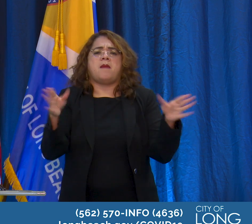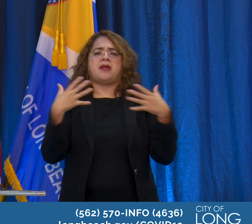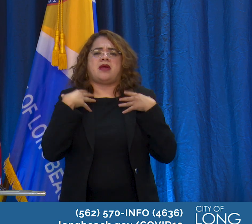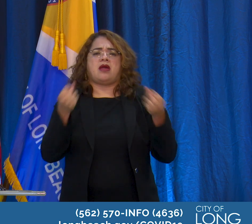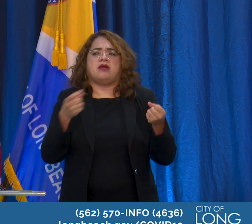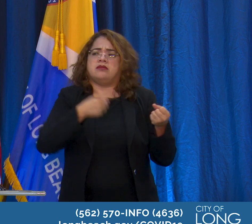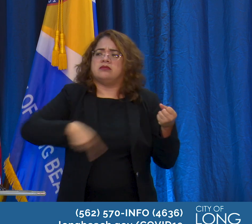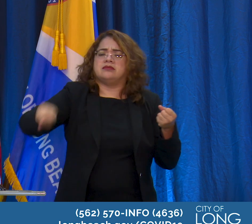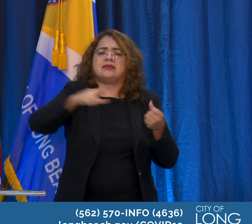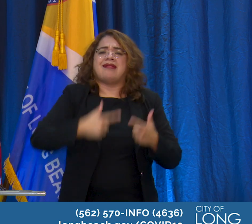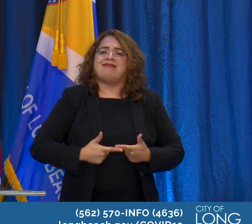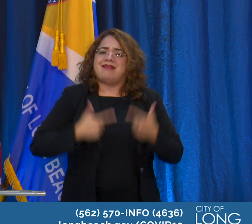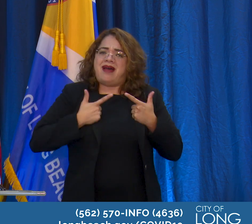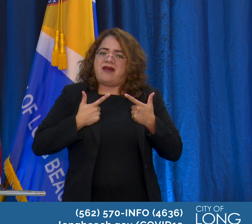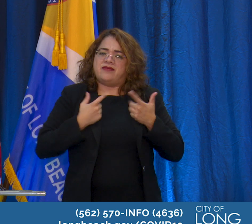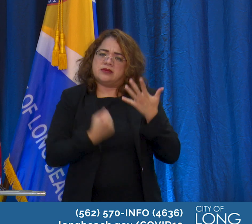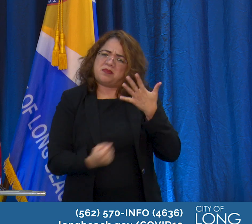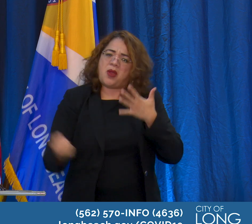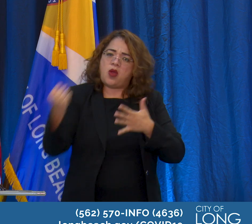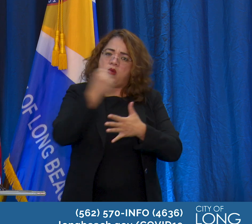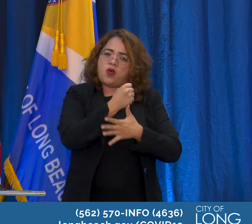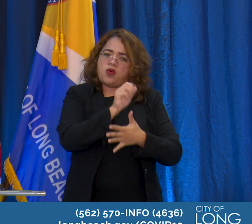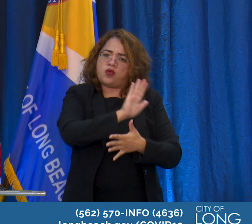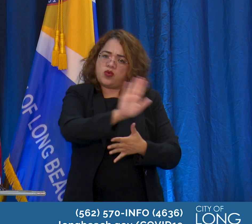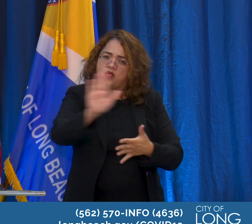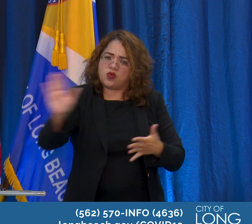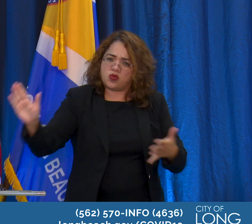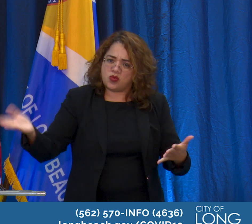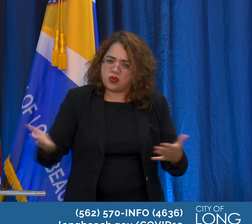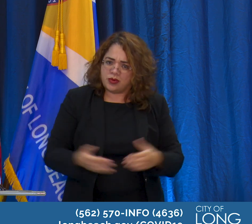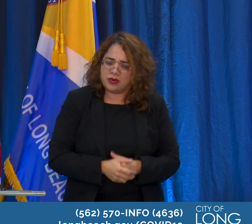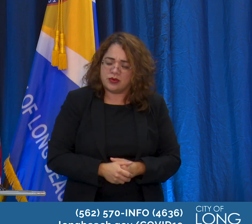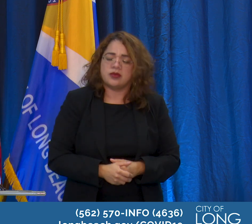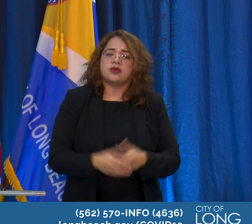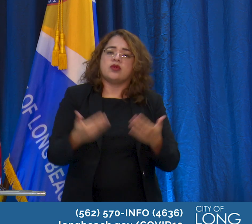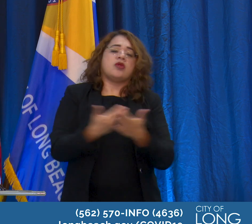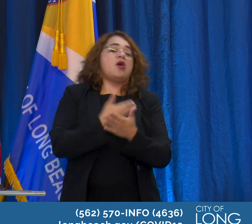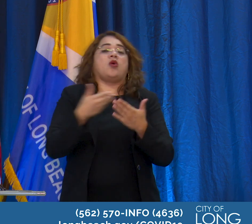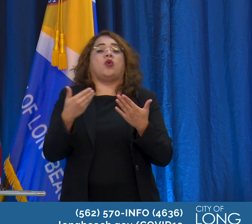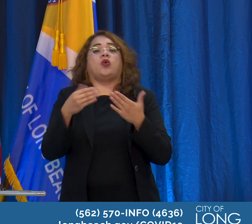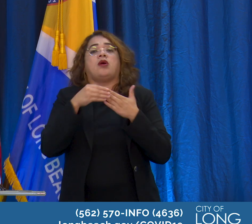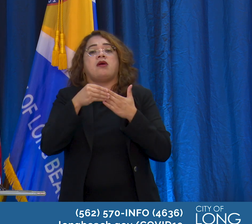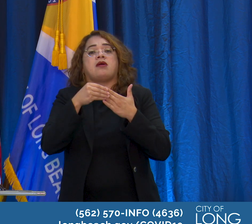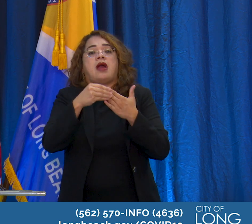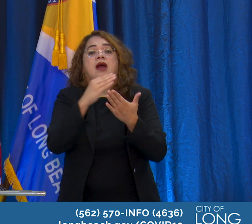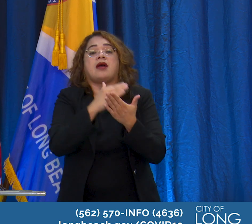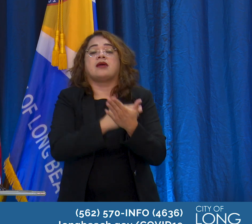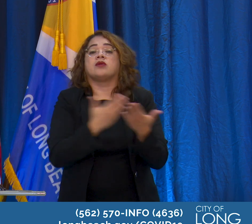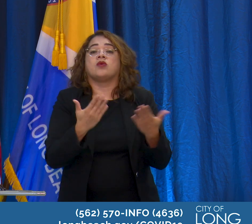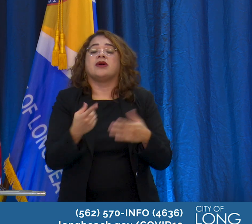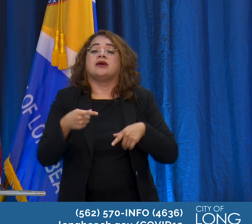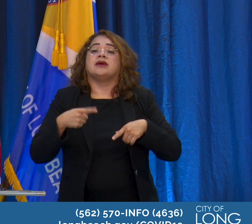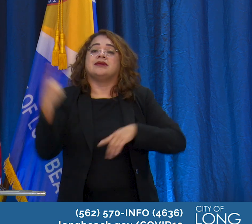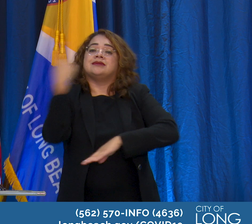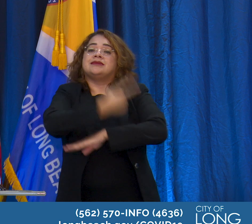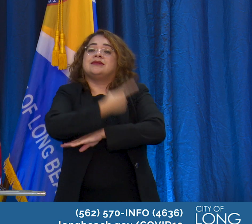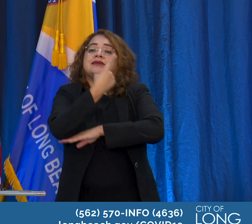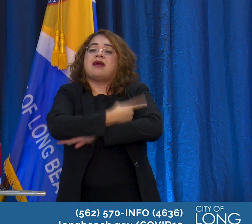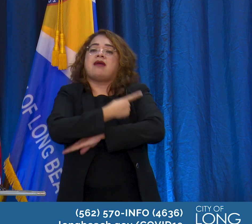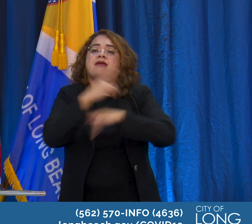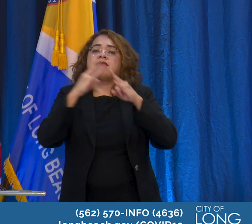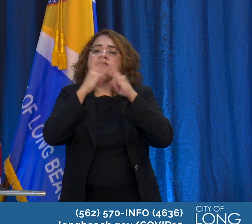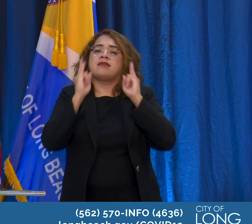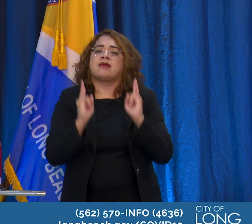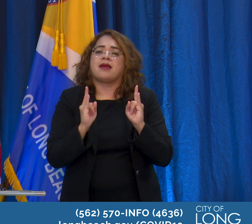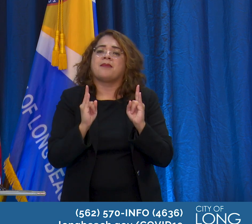So I quickly want to share some new guidance regarding day camps and childcare facilities.